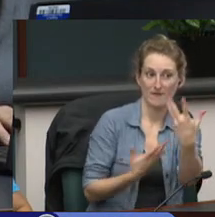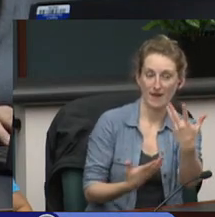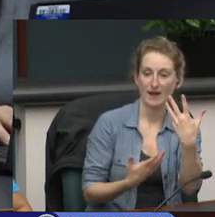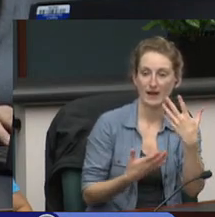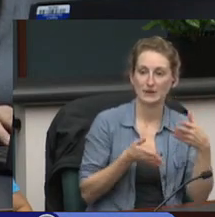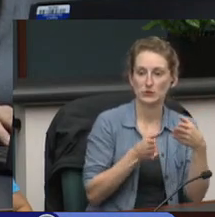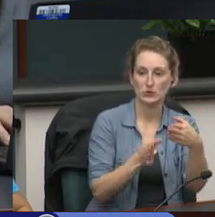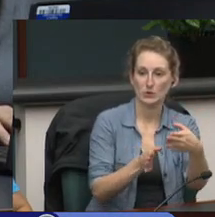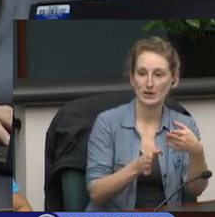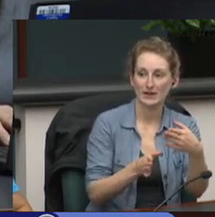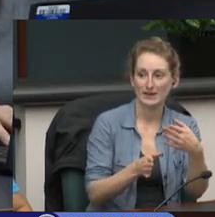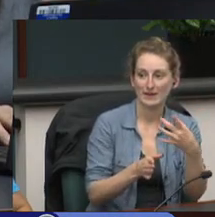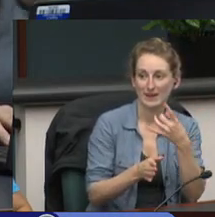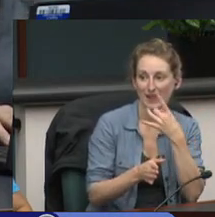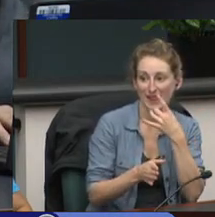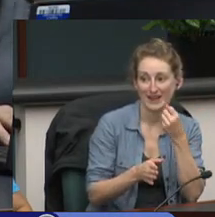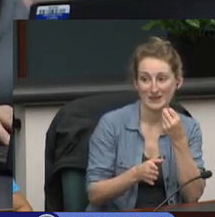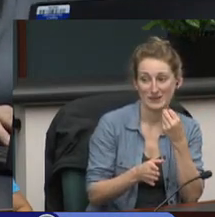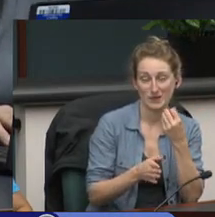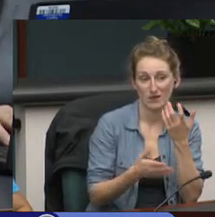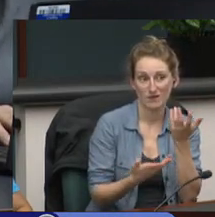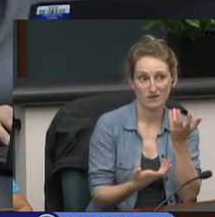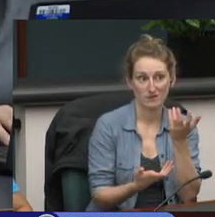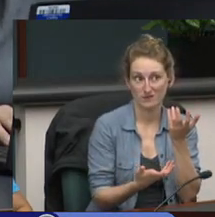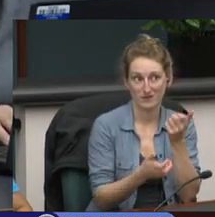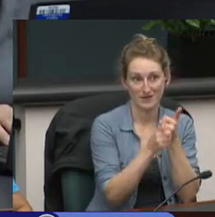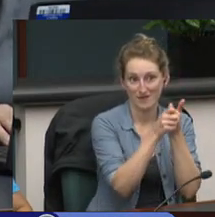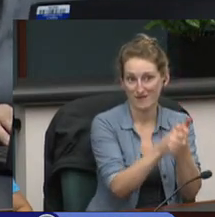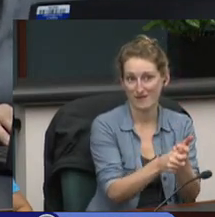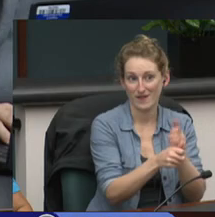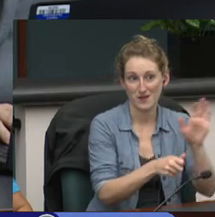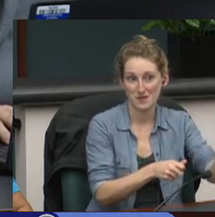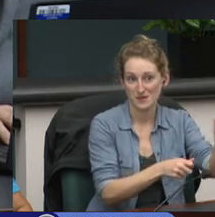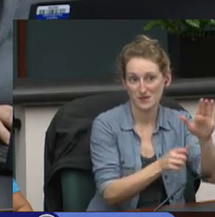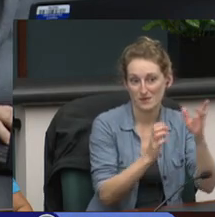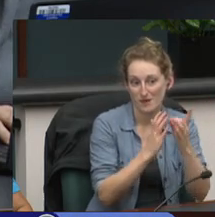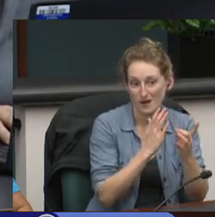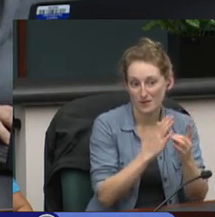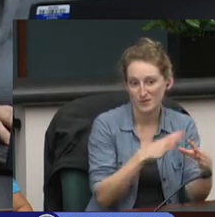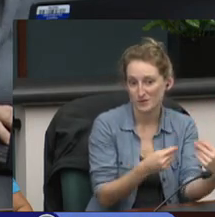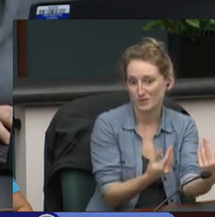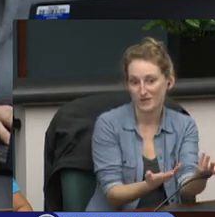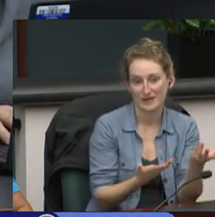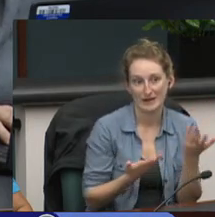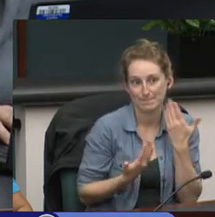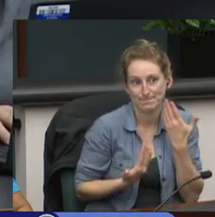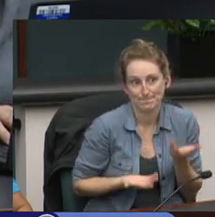their options are on the type of fixtures and types of lighting and again